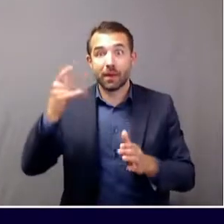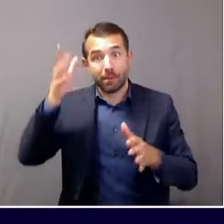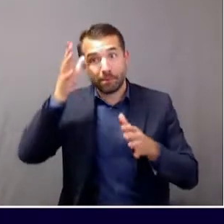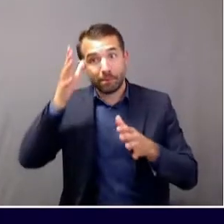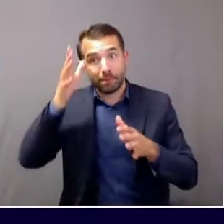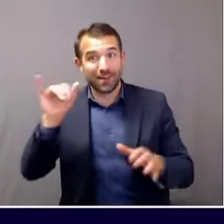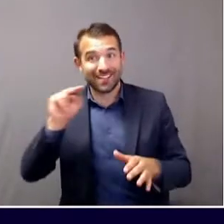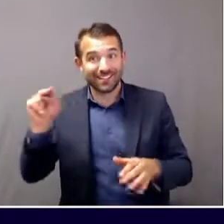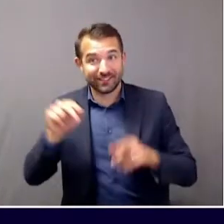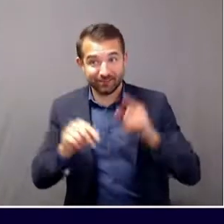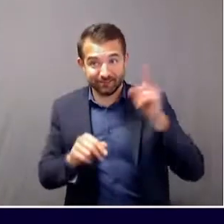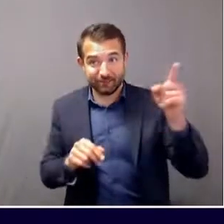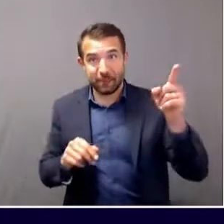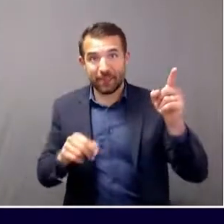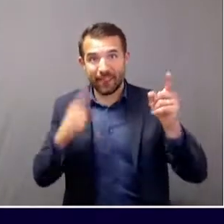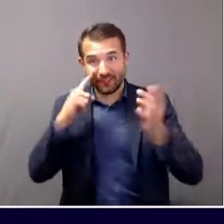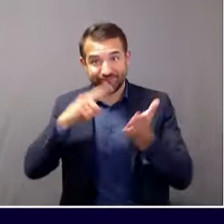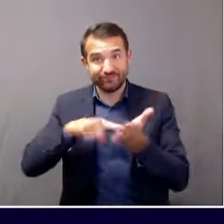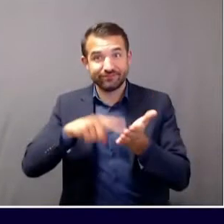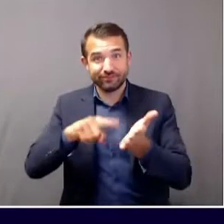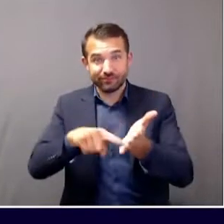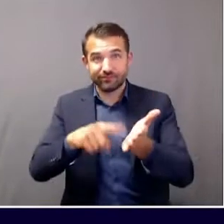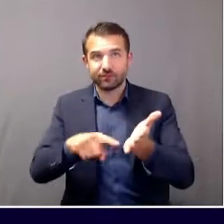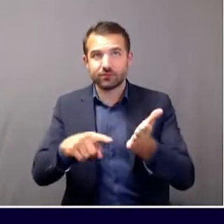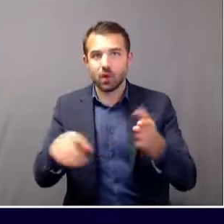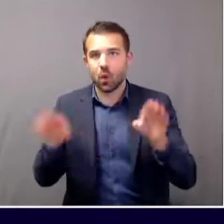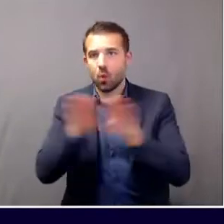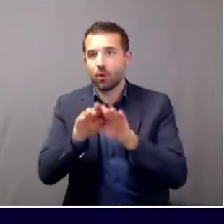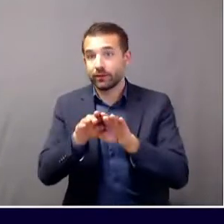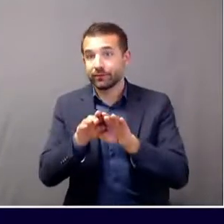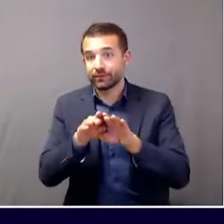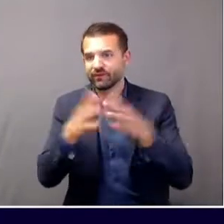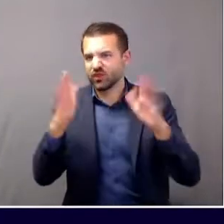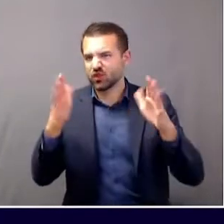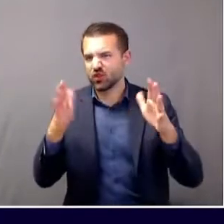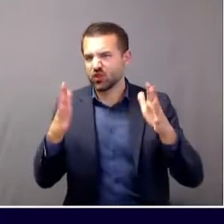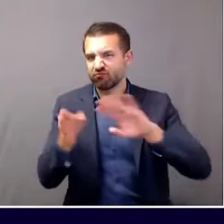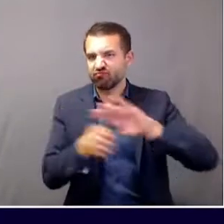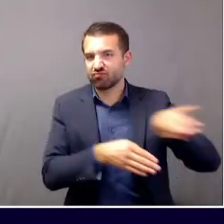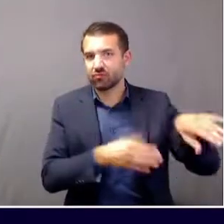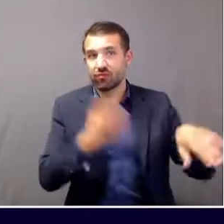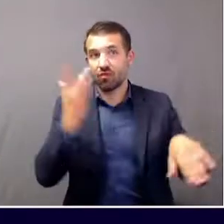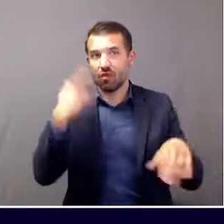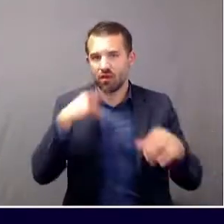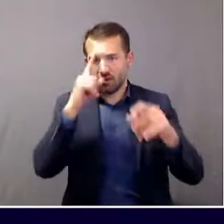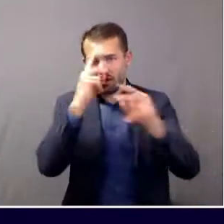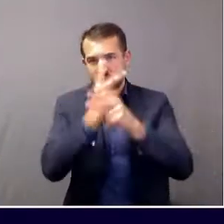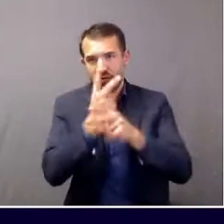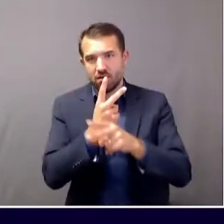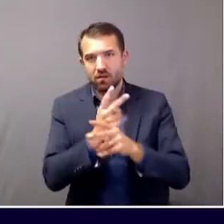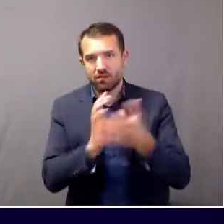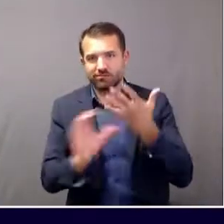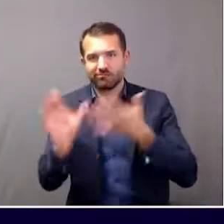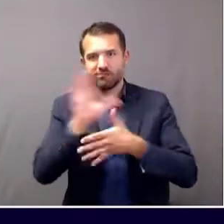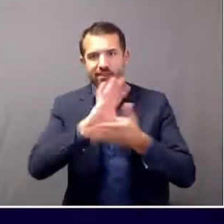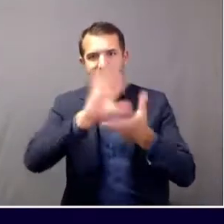investigation was closed after they met the quantitative